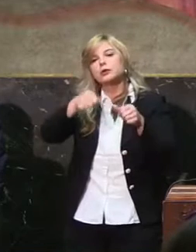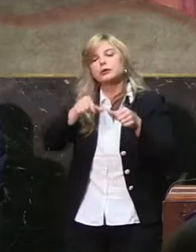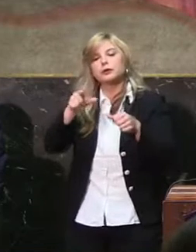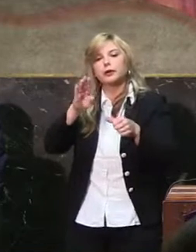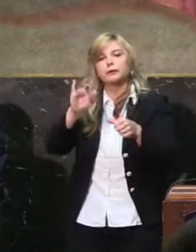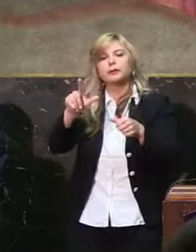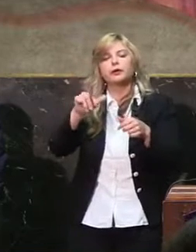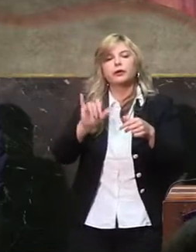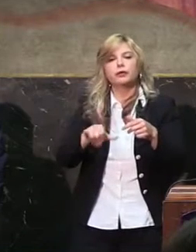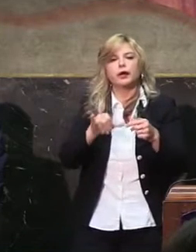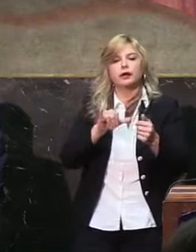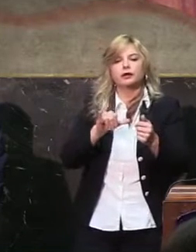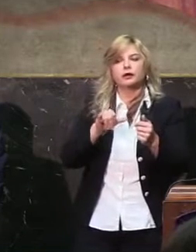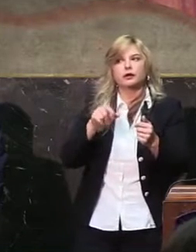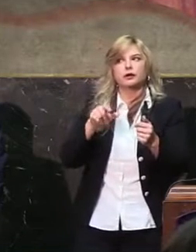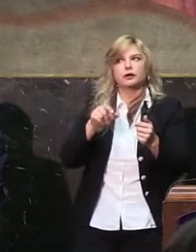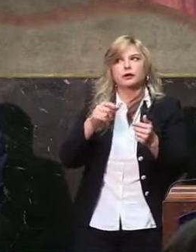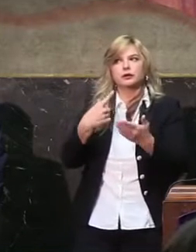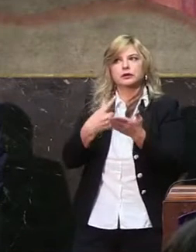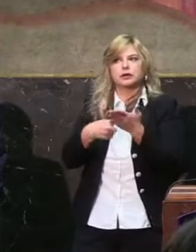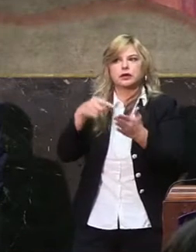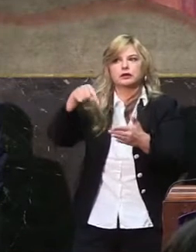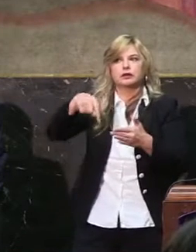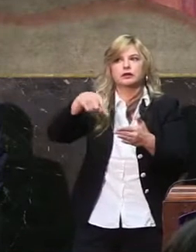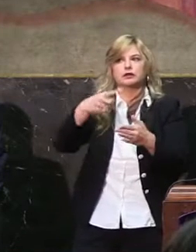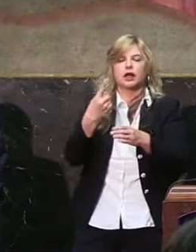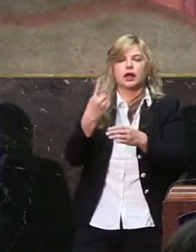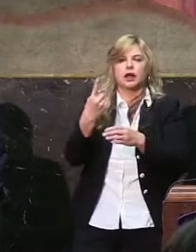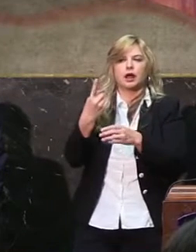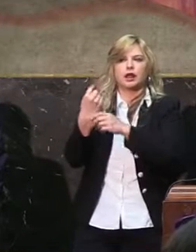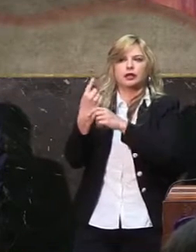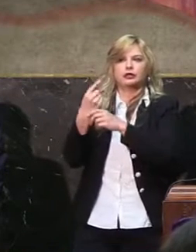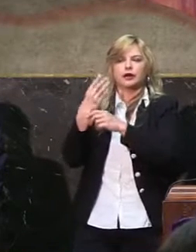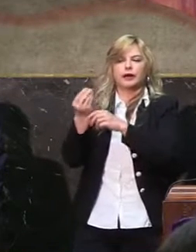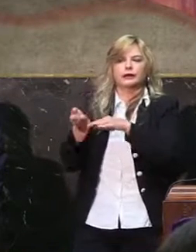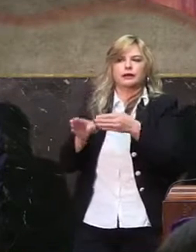address this last year and it died on the calendar on the last day I think